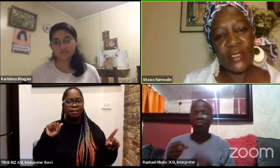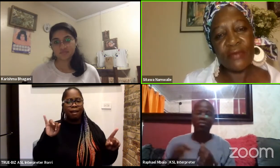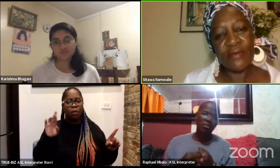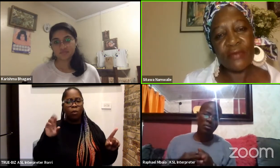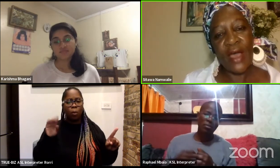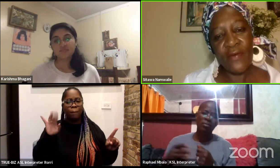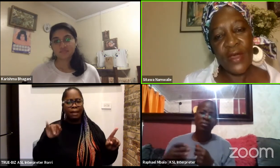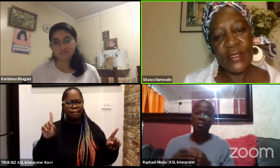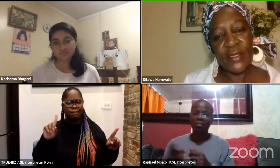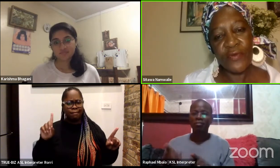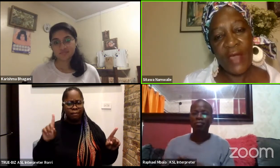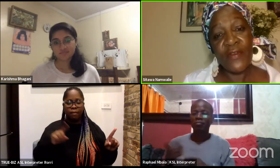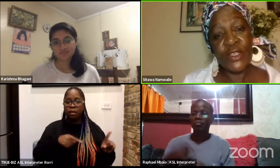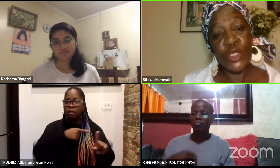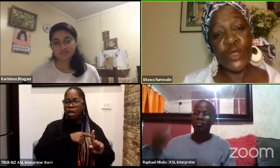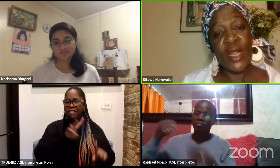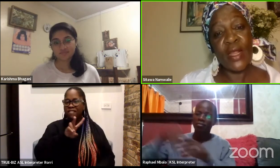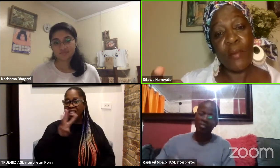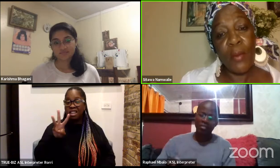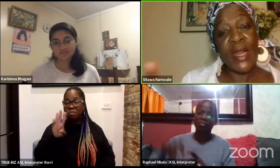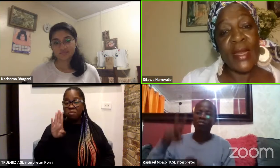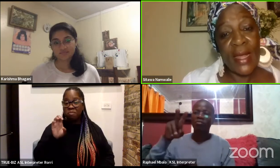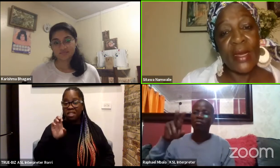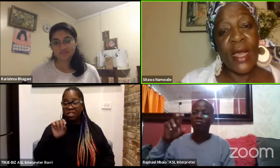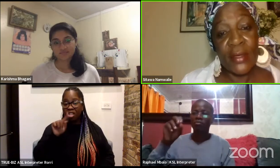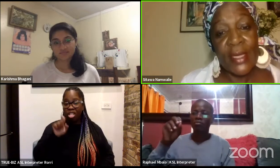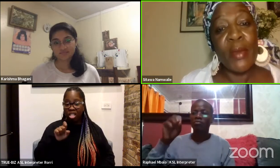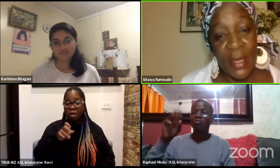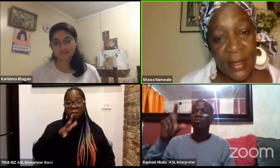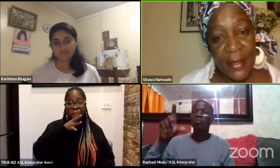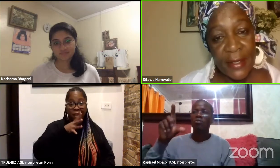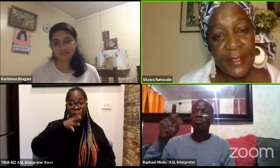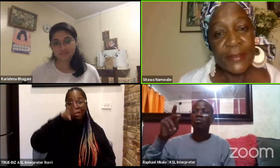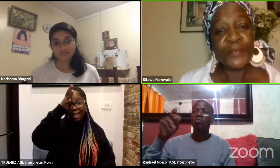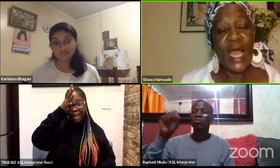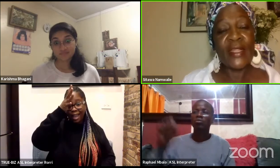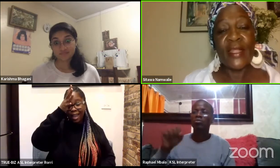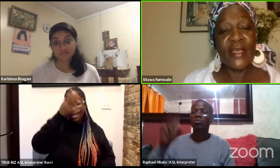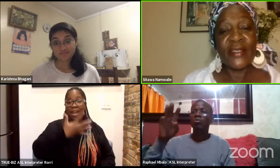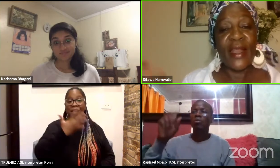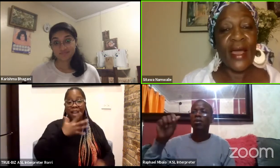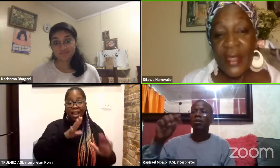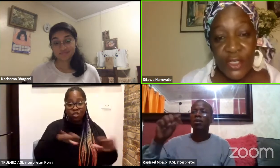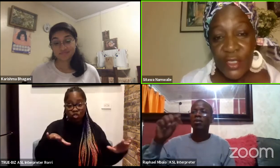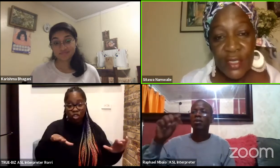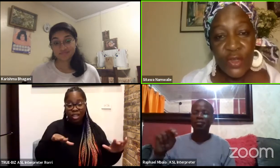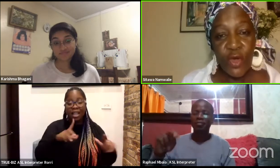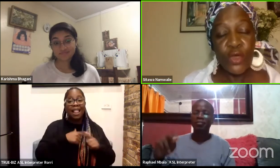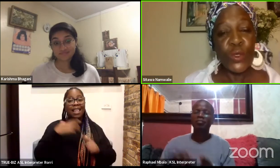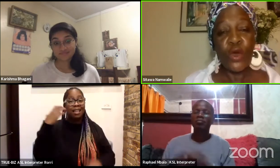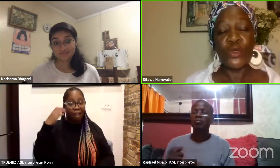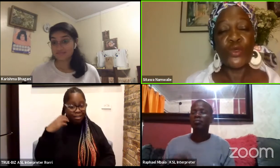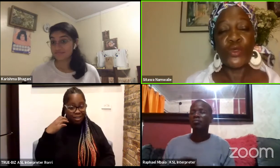there's five of us, children and then a mom and a dad and a maid. And then there's the luggage, 'cause we also used